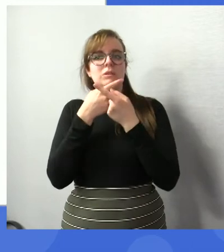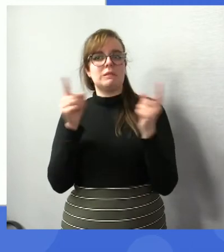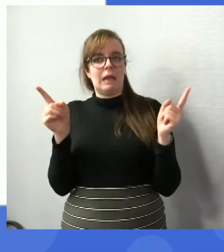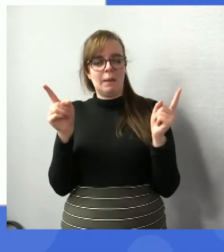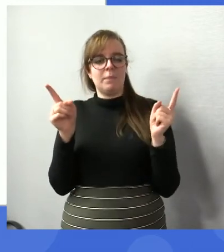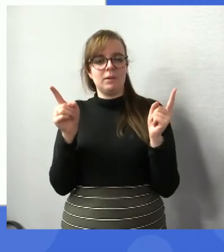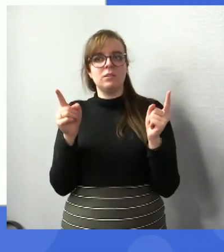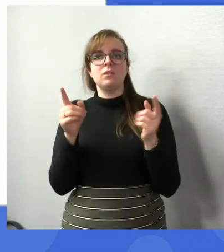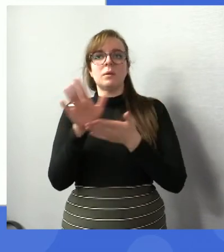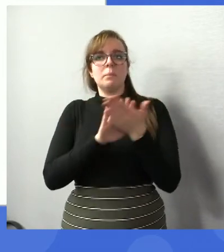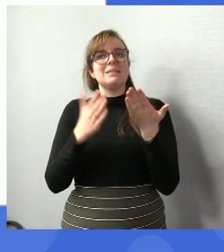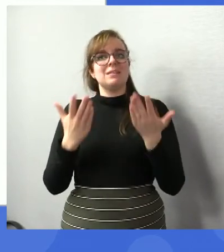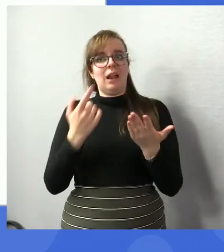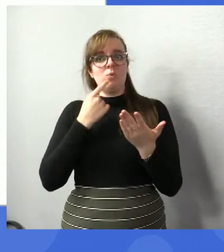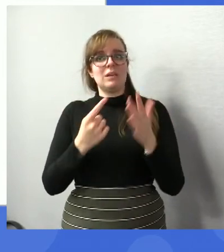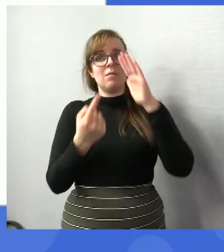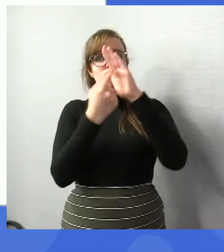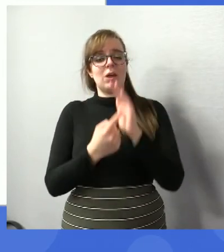prioritize housing for those who need it most